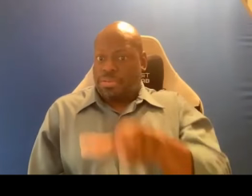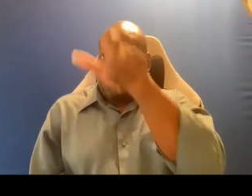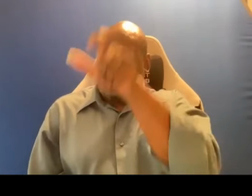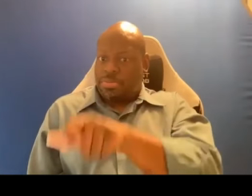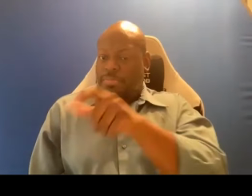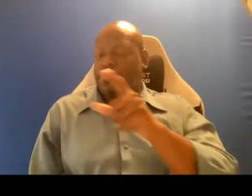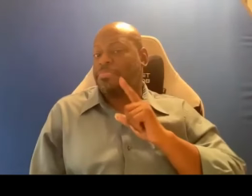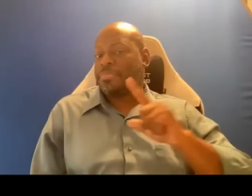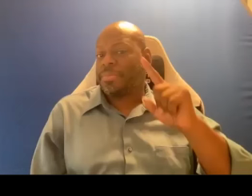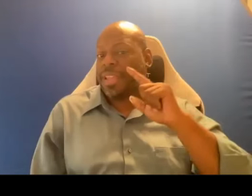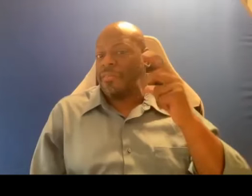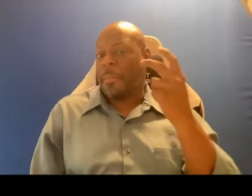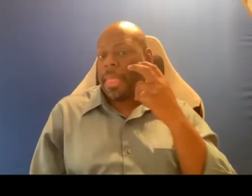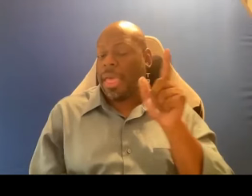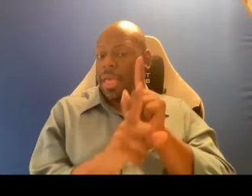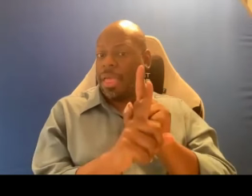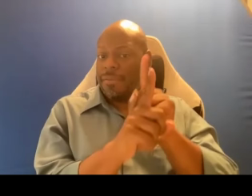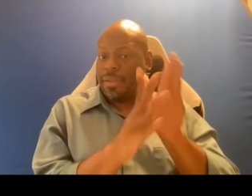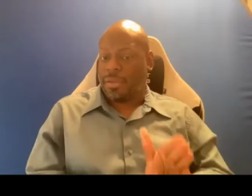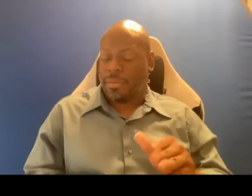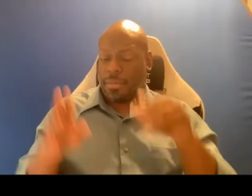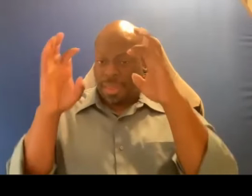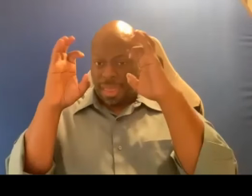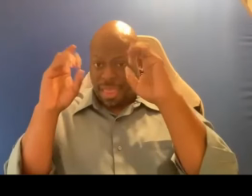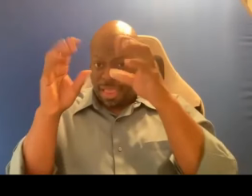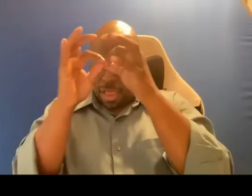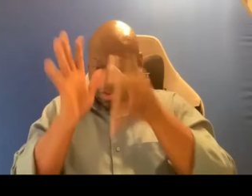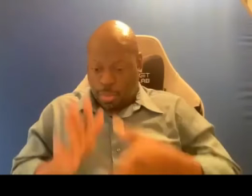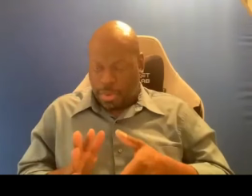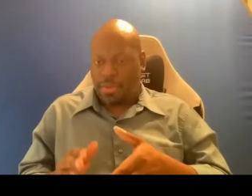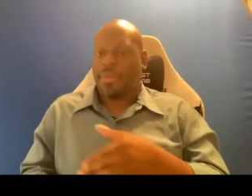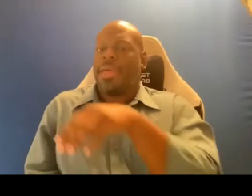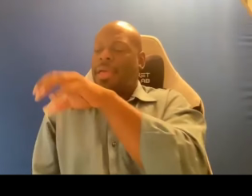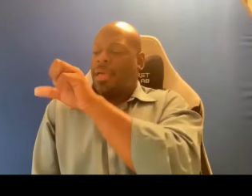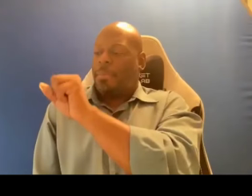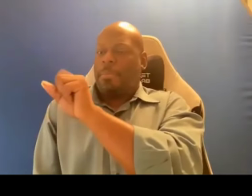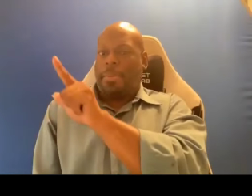Educational Interpreter, and Spoken Language Facilitator. This chart is also